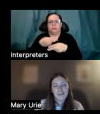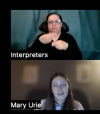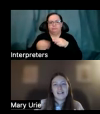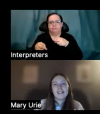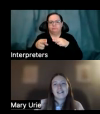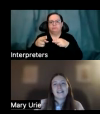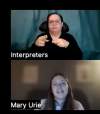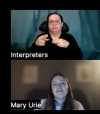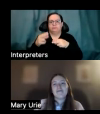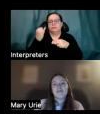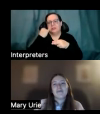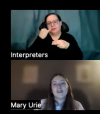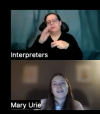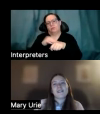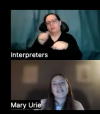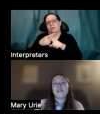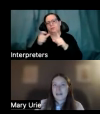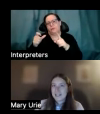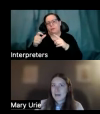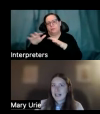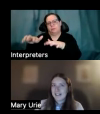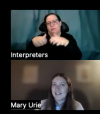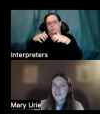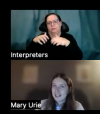floor. Just because they do have to get back in there so that